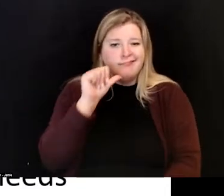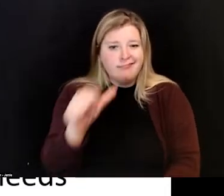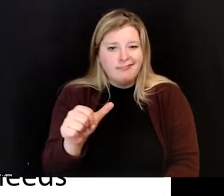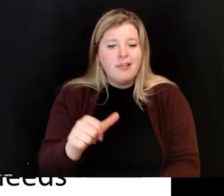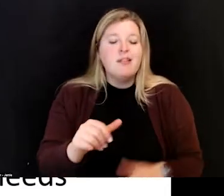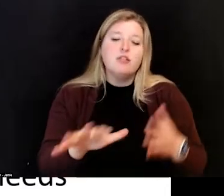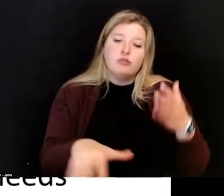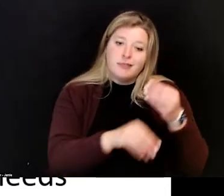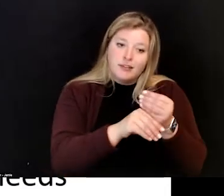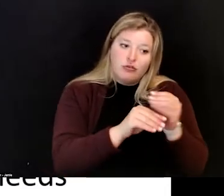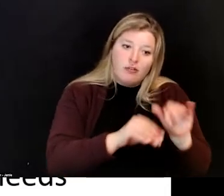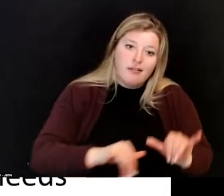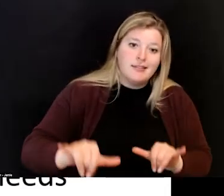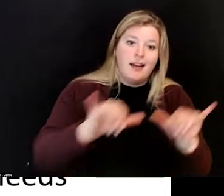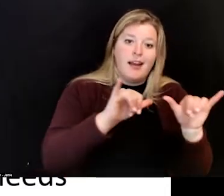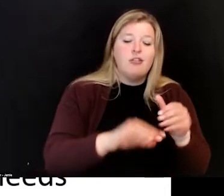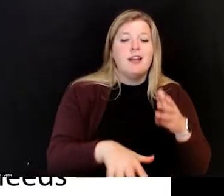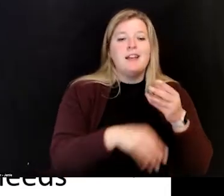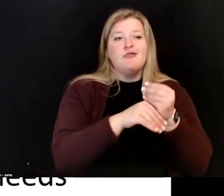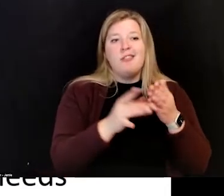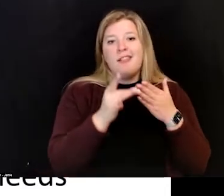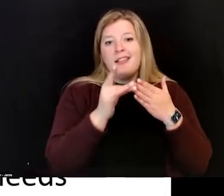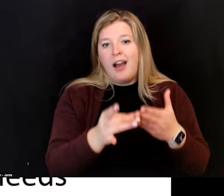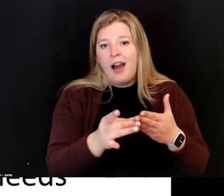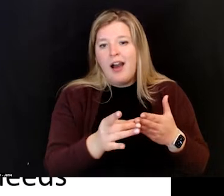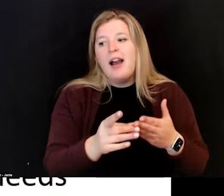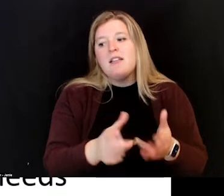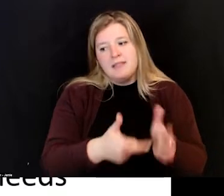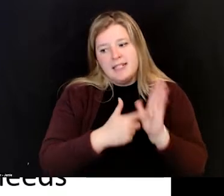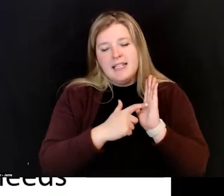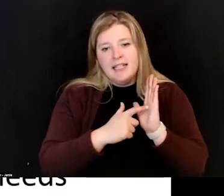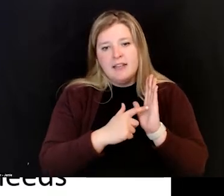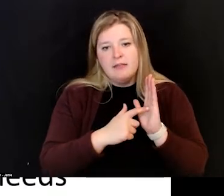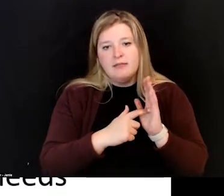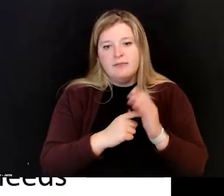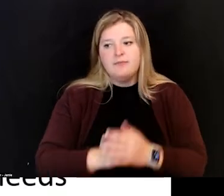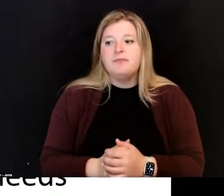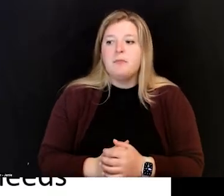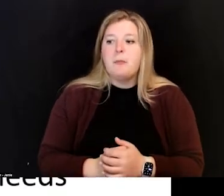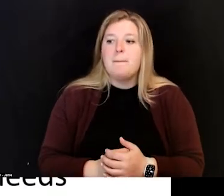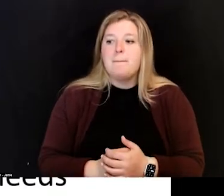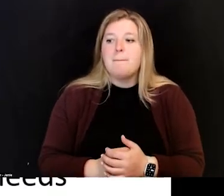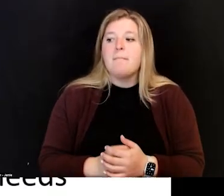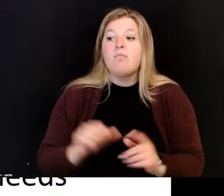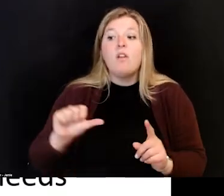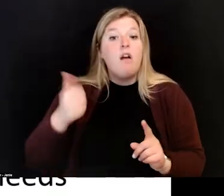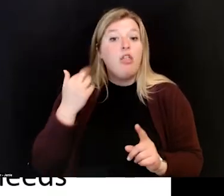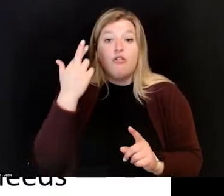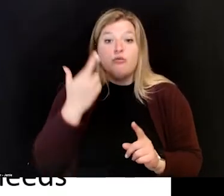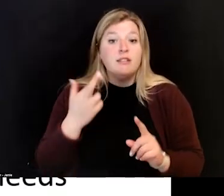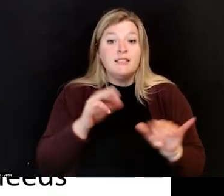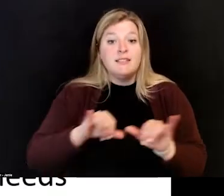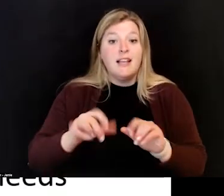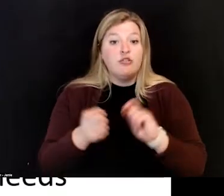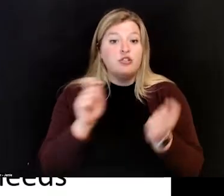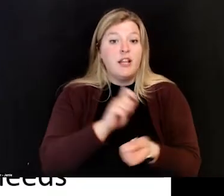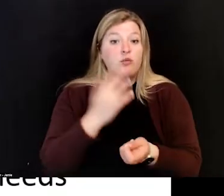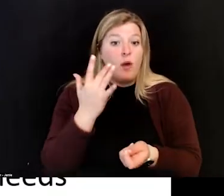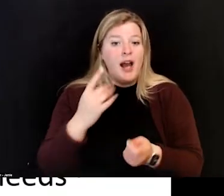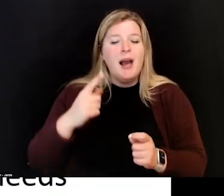are needed to be able to address that. And the other reasons they change is, we learn how to write a better standard.